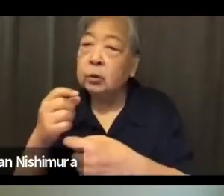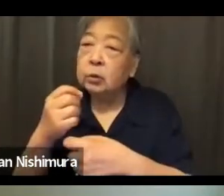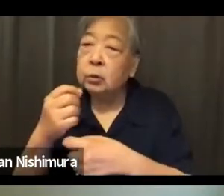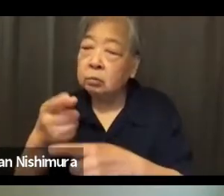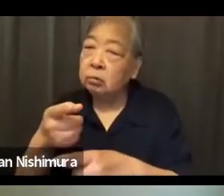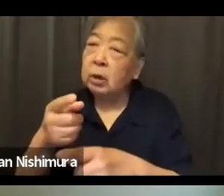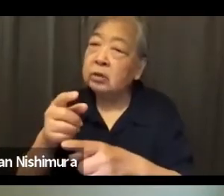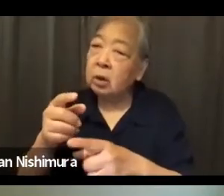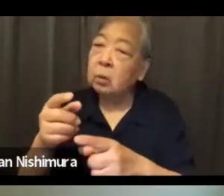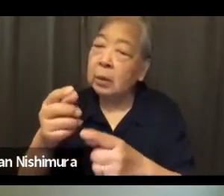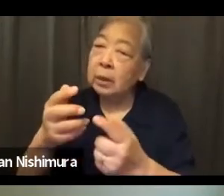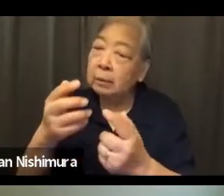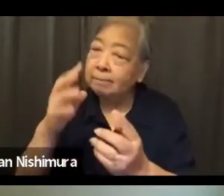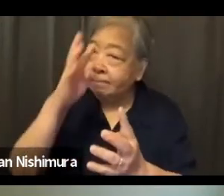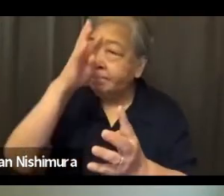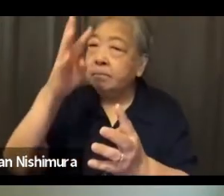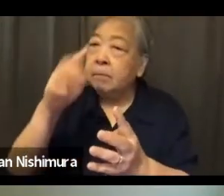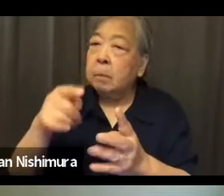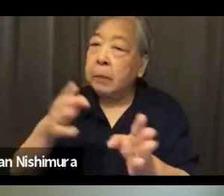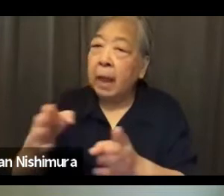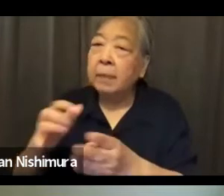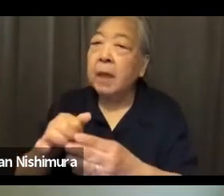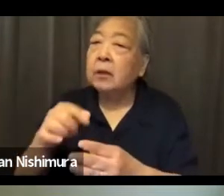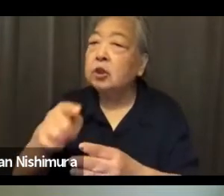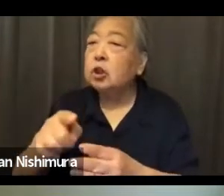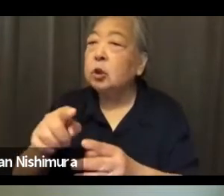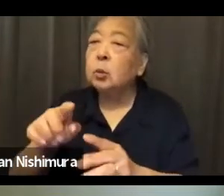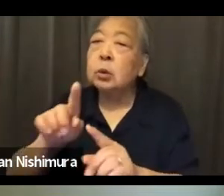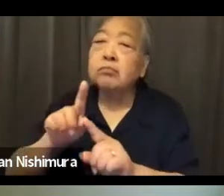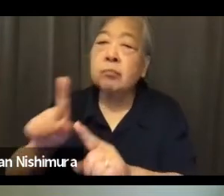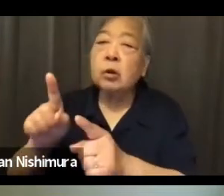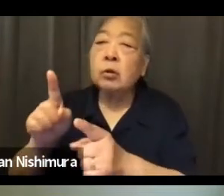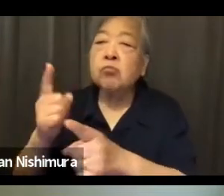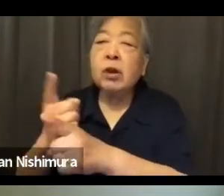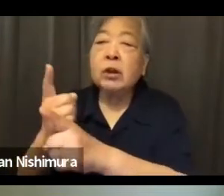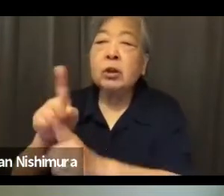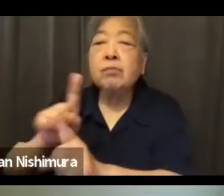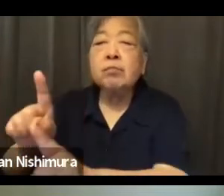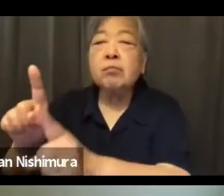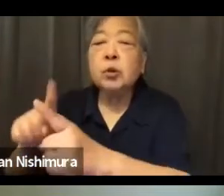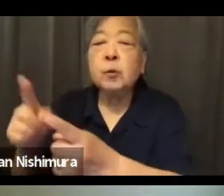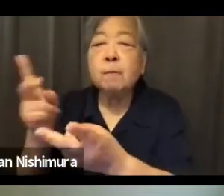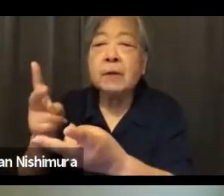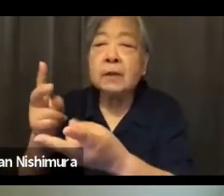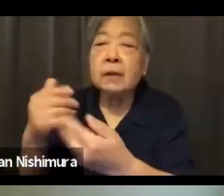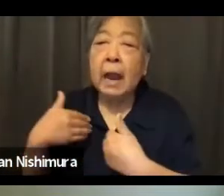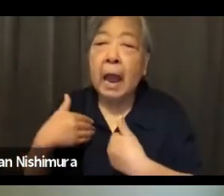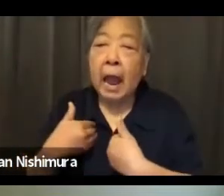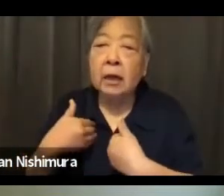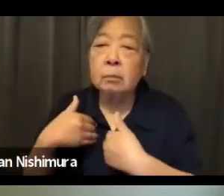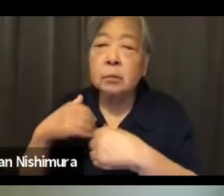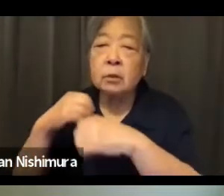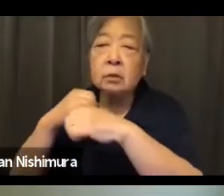So sometimes an alternative is possible, and necessary, as well.